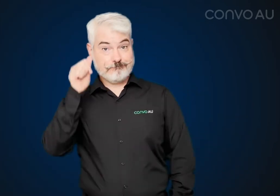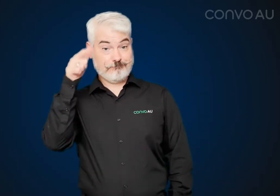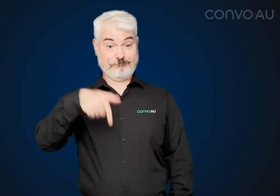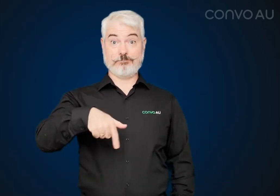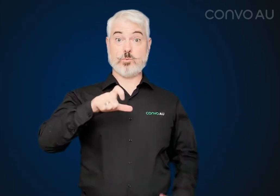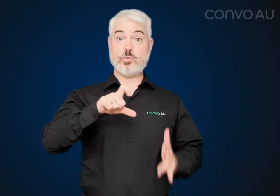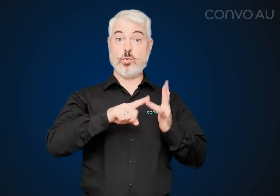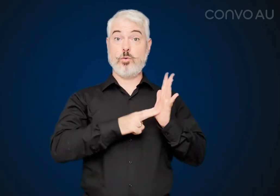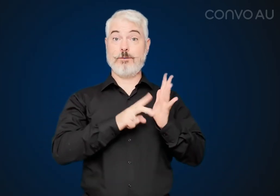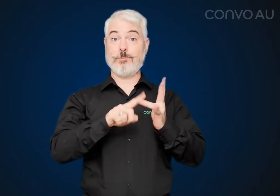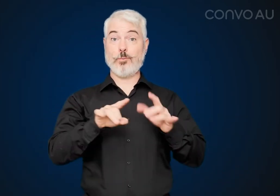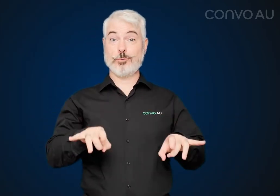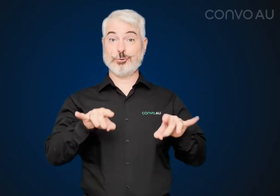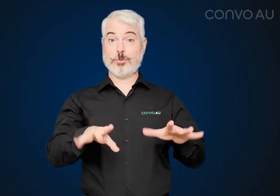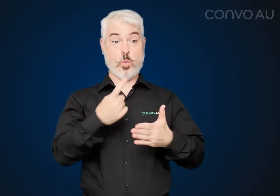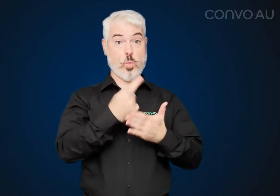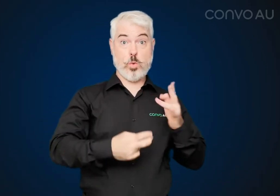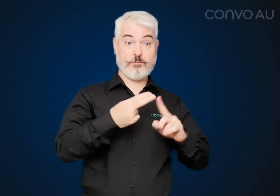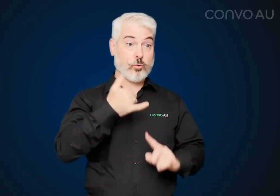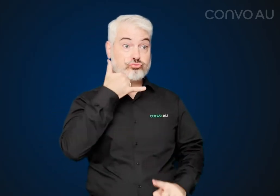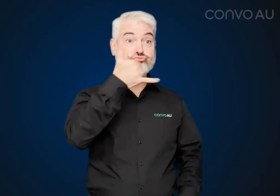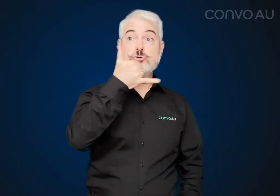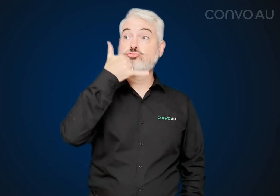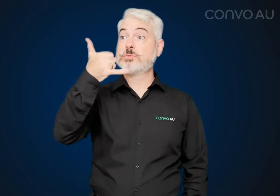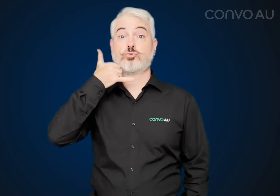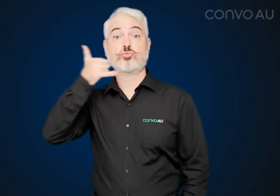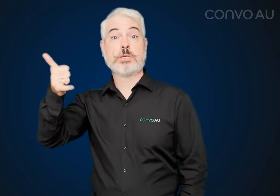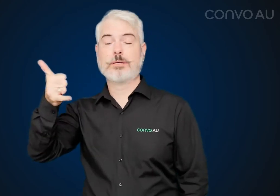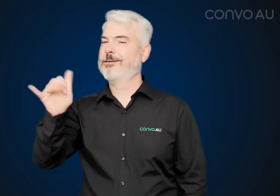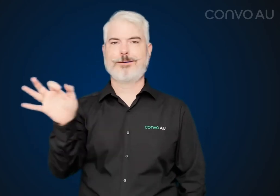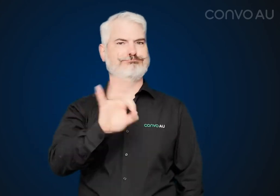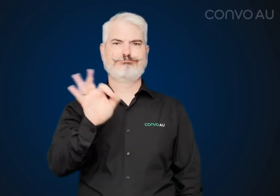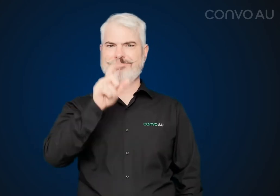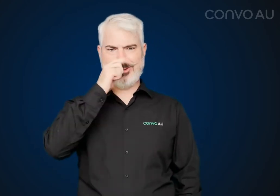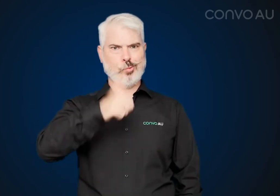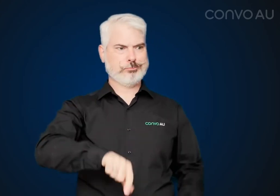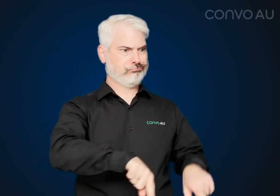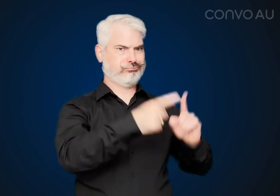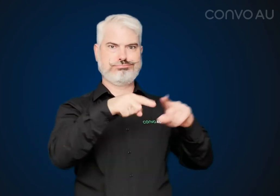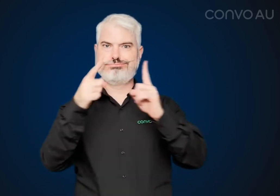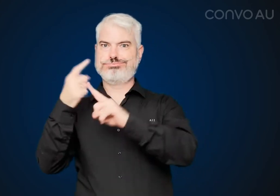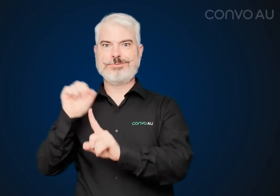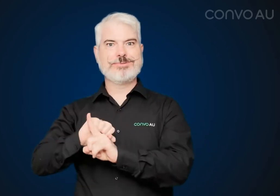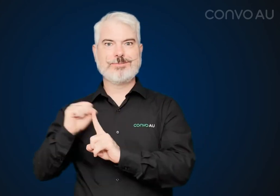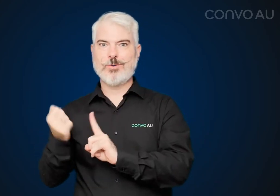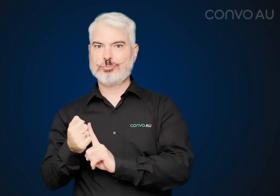Convo Australia services can be used for many different things, not just phone calls.